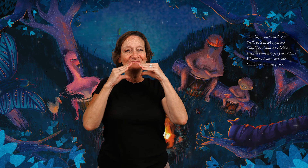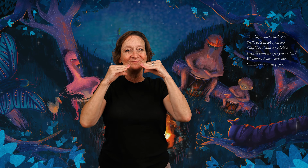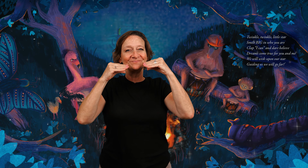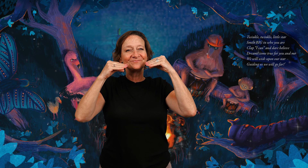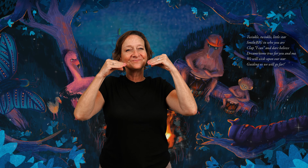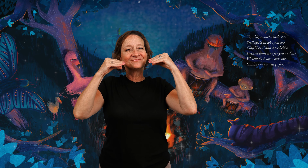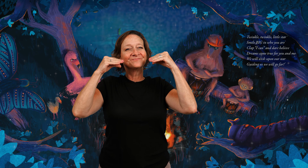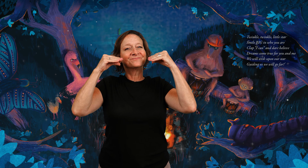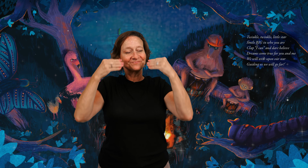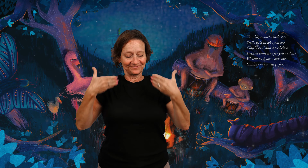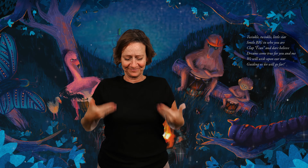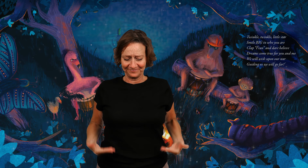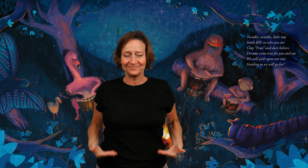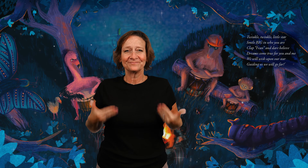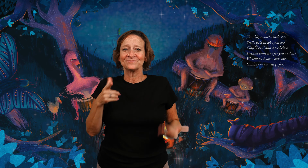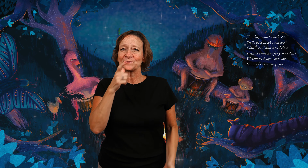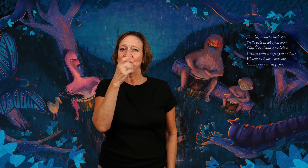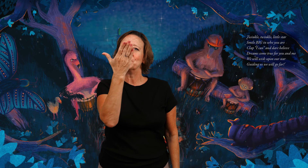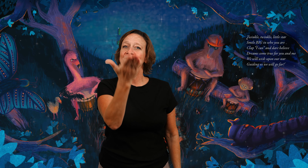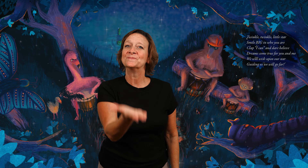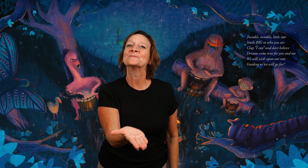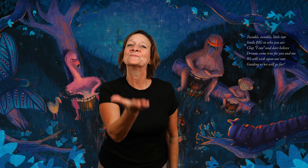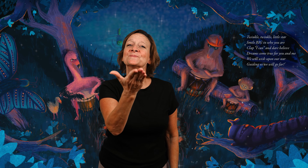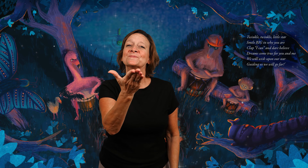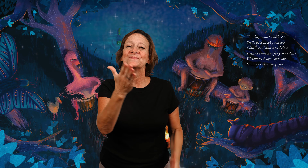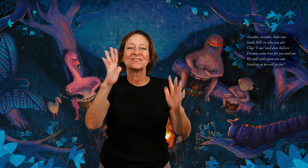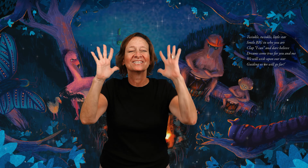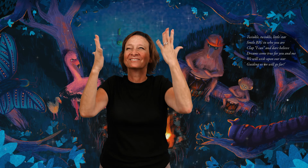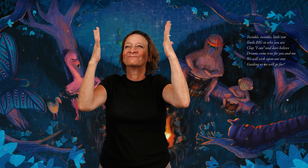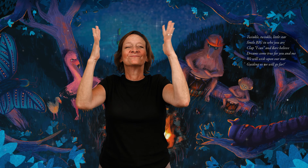Smile BIG in who you are